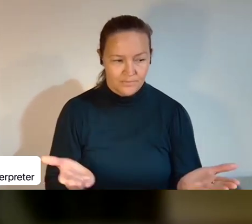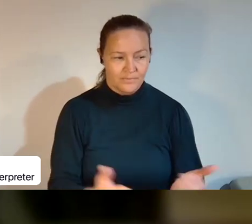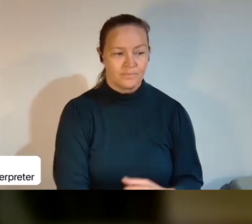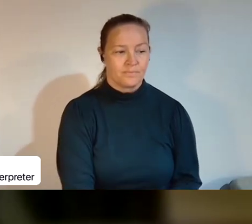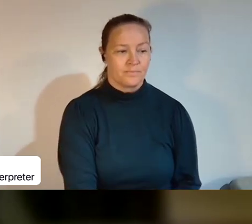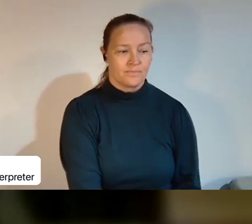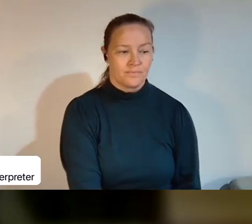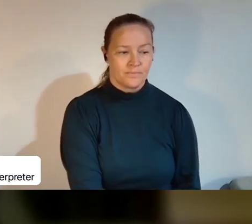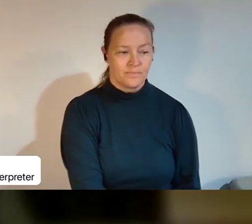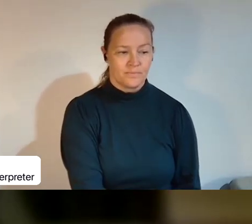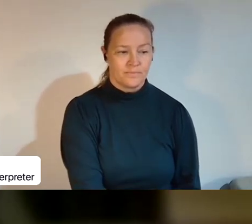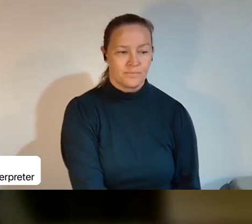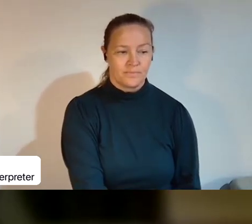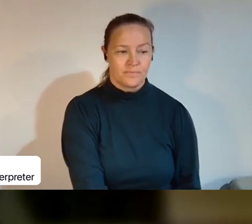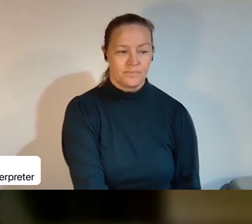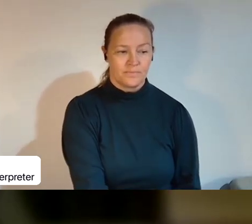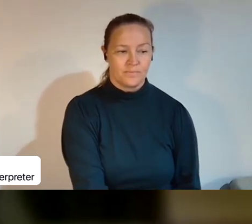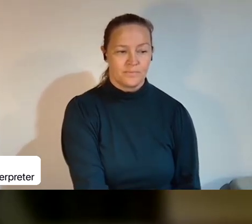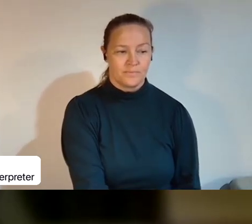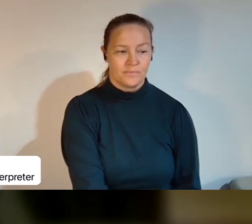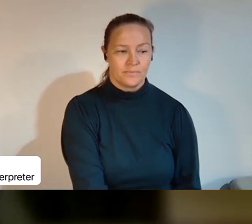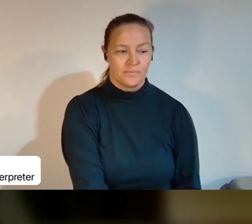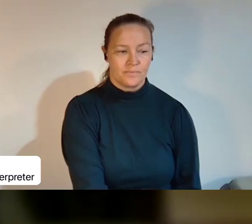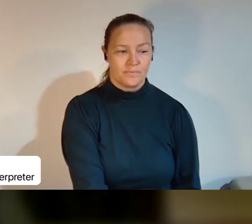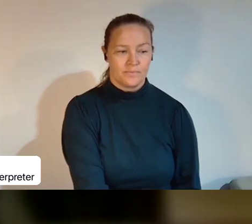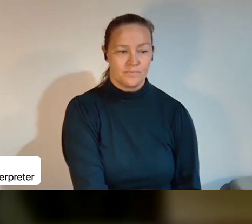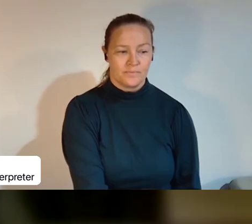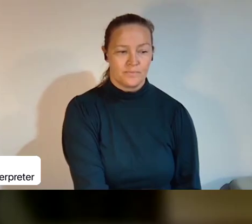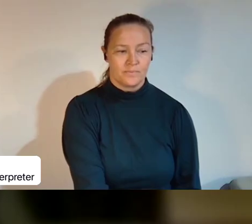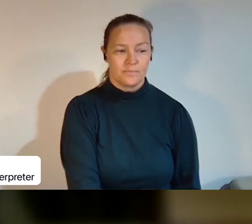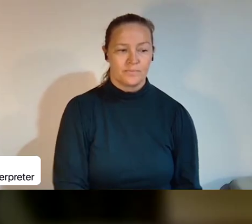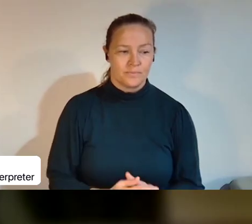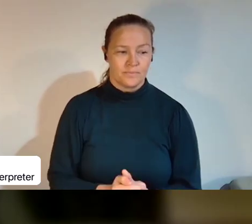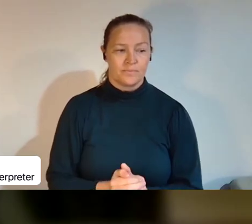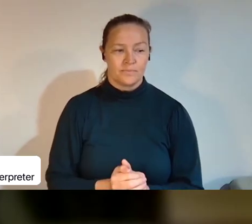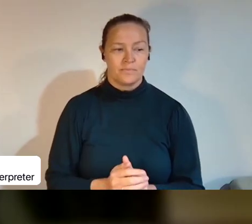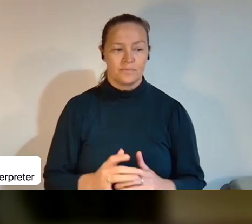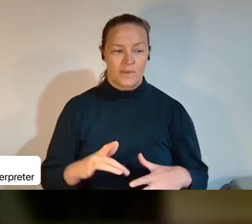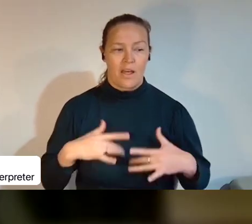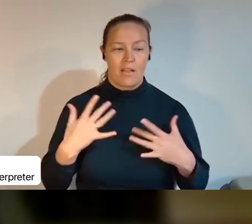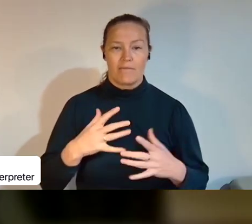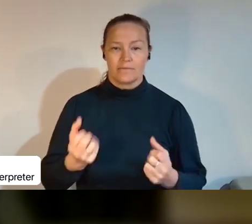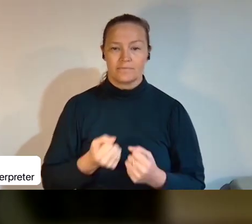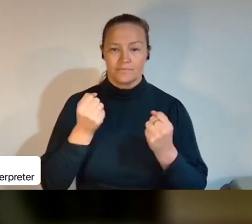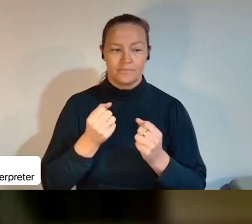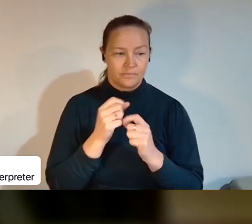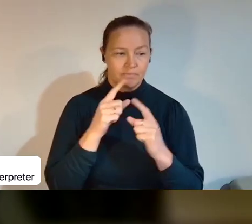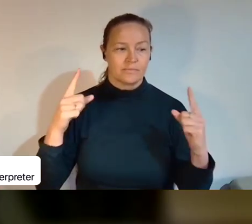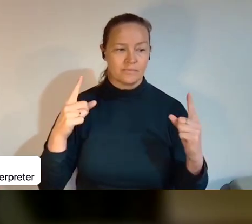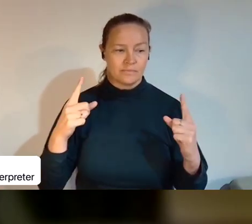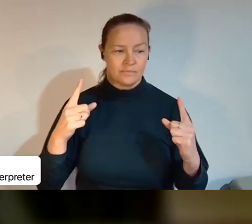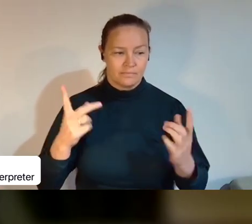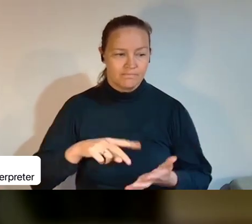tātou. Mauri oho, mauri tū, mauri ora ki a tātou. Haumi e, hui e, tāiki e. Life force